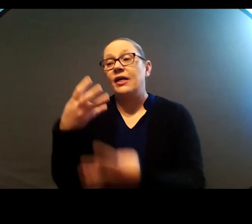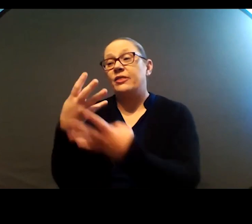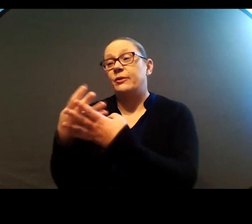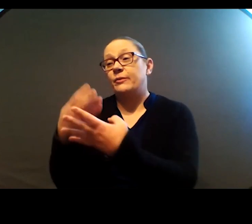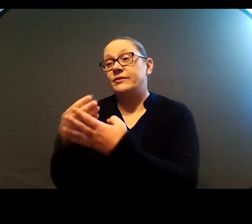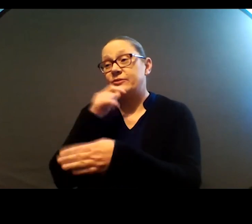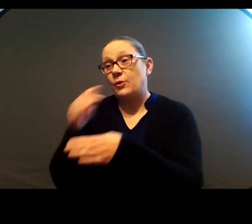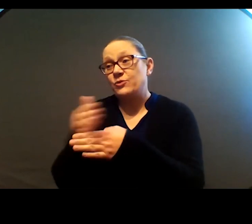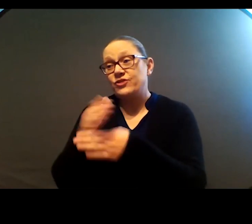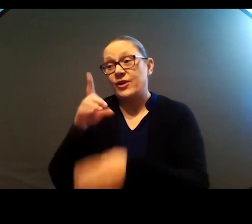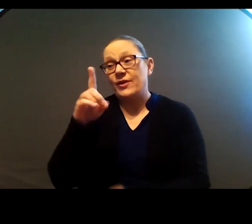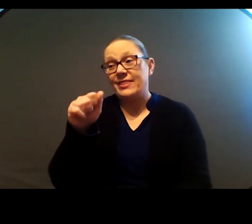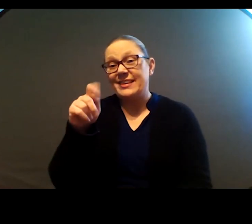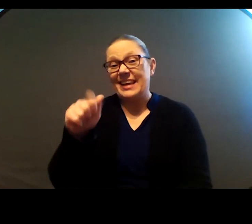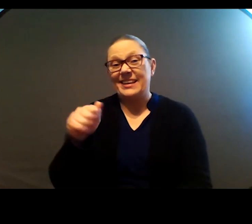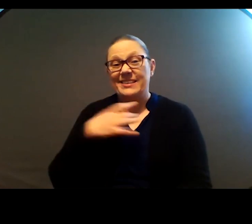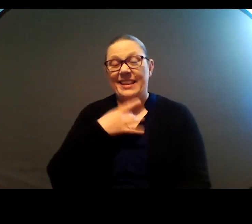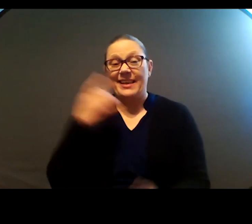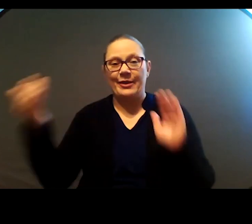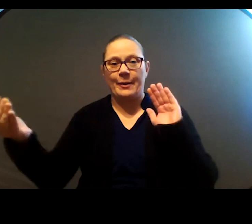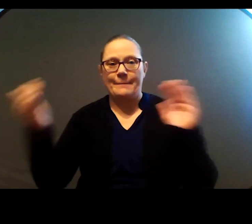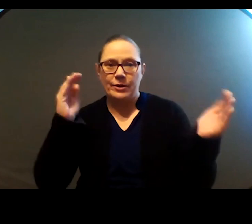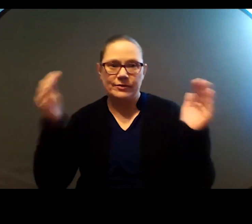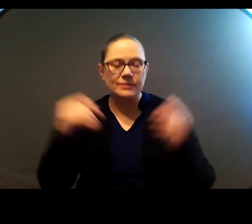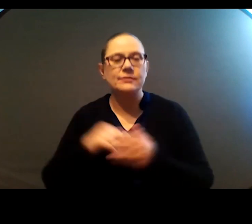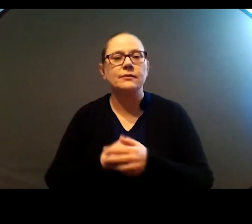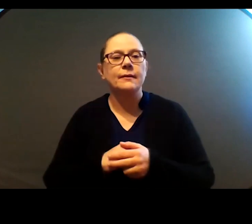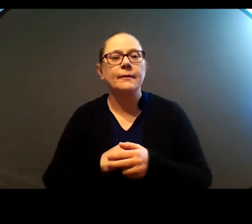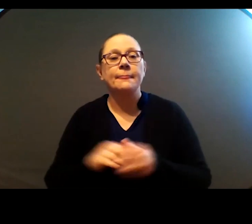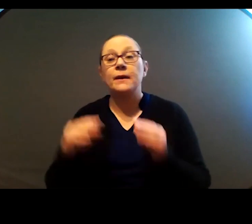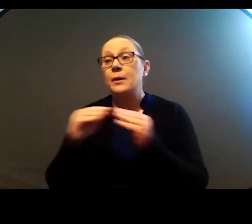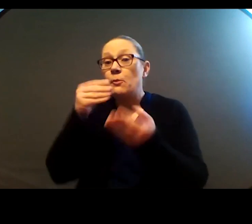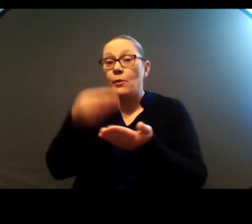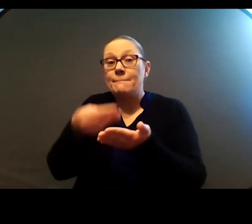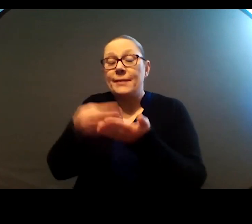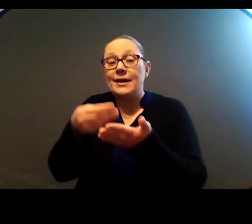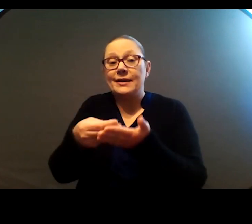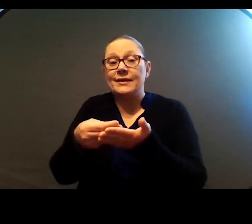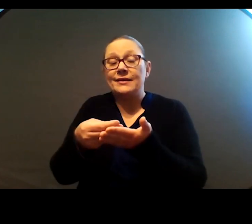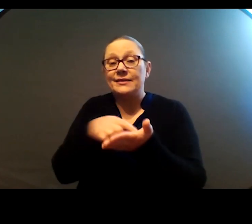the comparisons, but it's been a long-standing issue there's more money spent per year for the